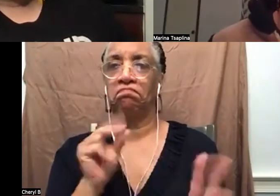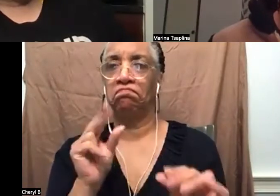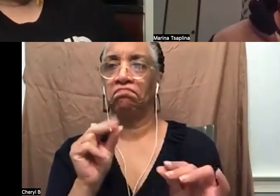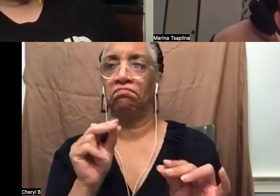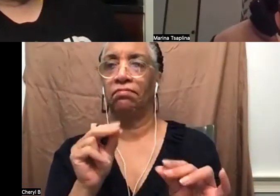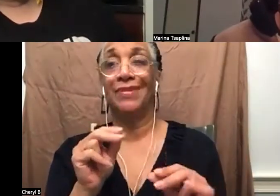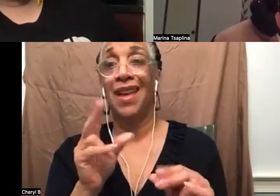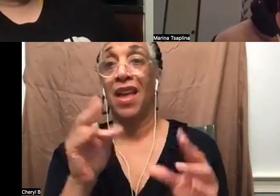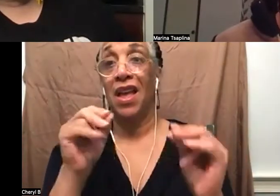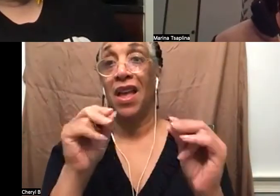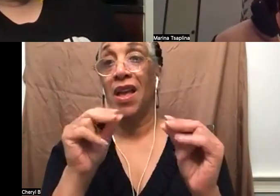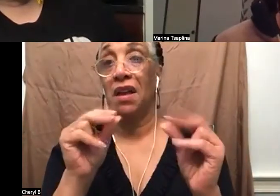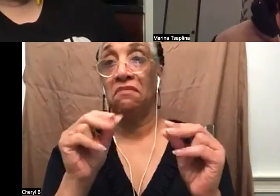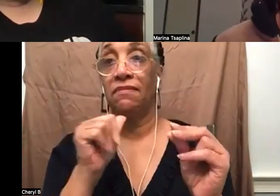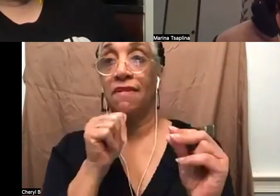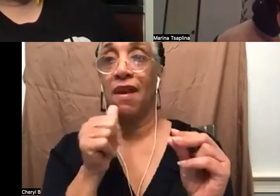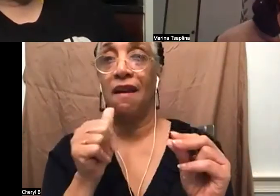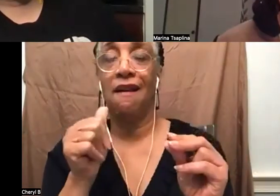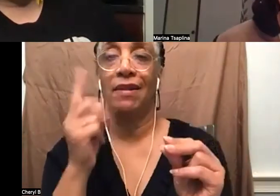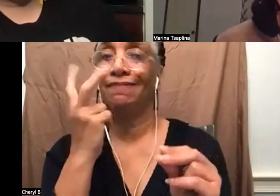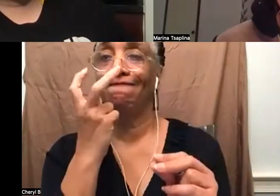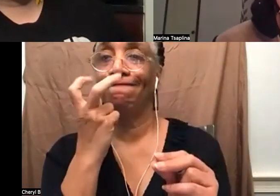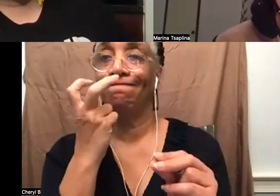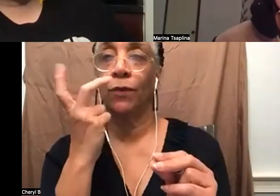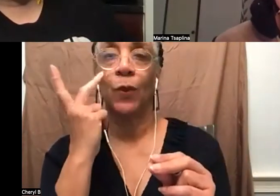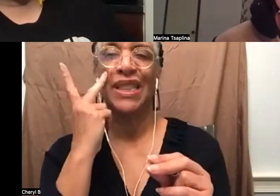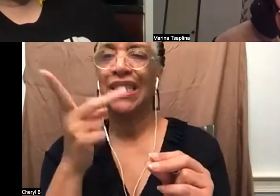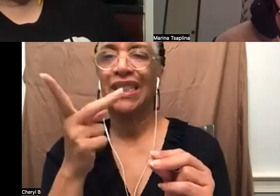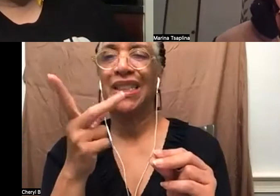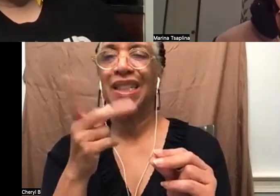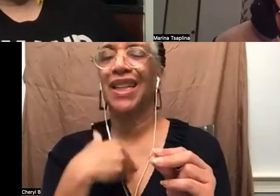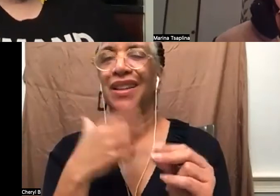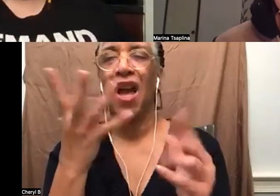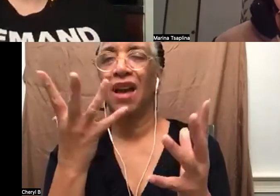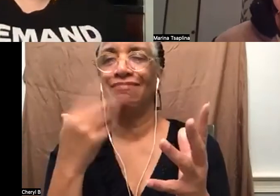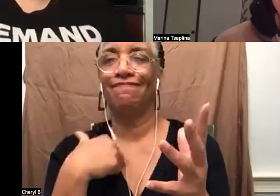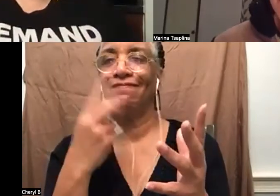to follow a path towards justice.